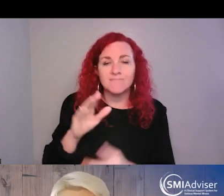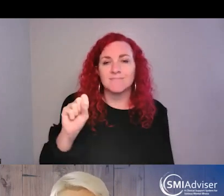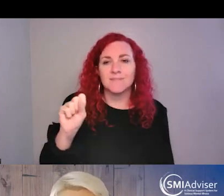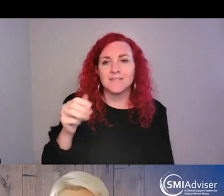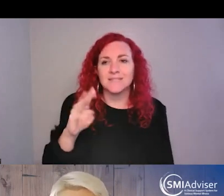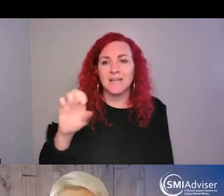OVER THE WEEKEND.